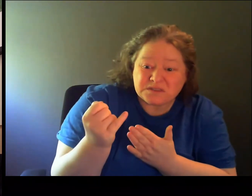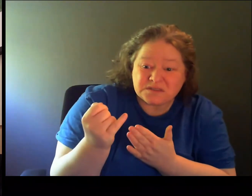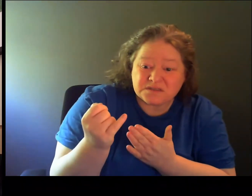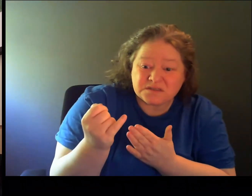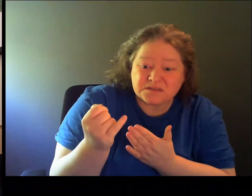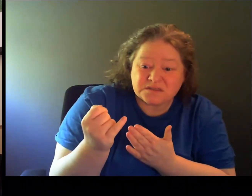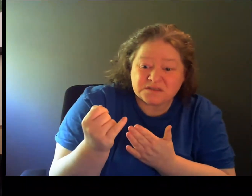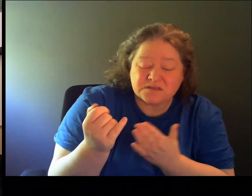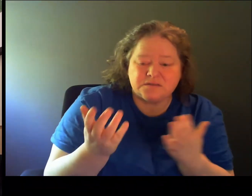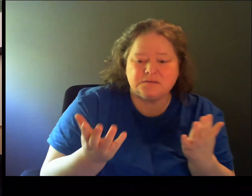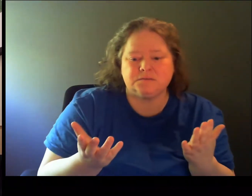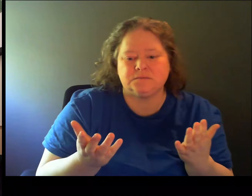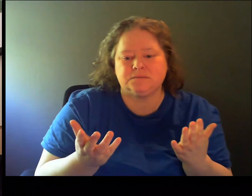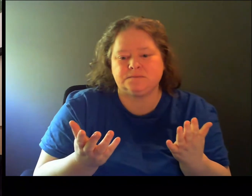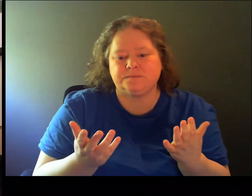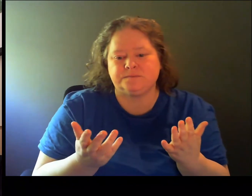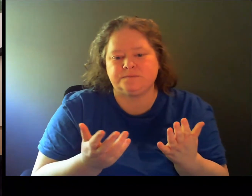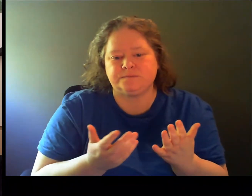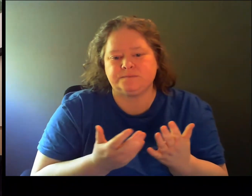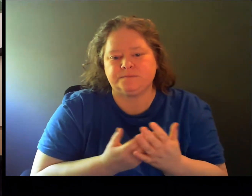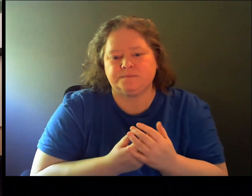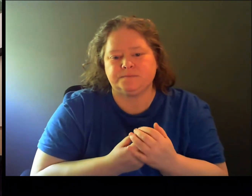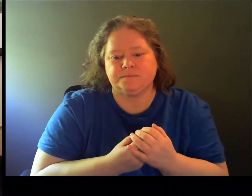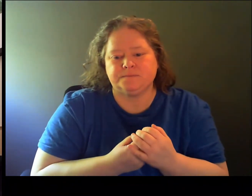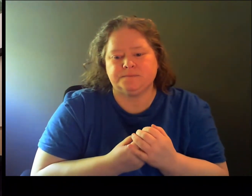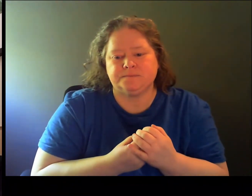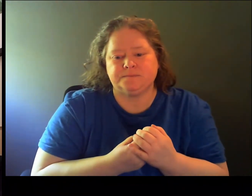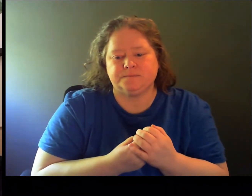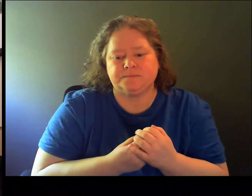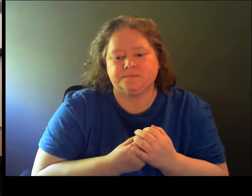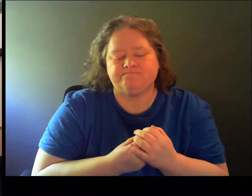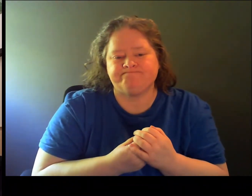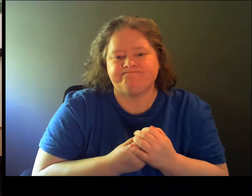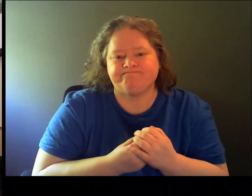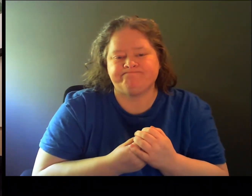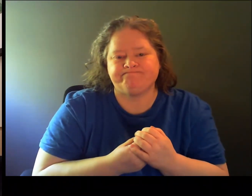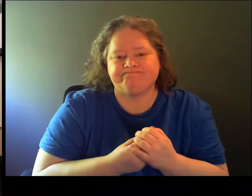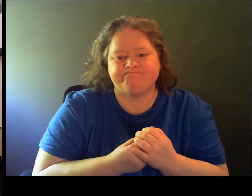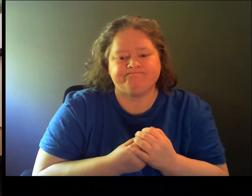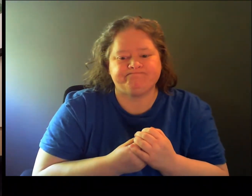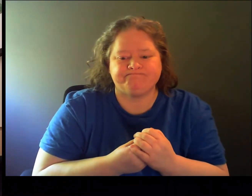I feel that if I did apply for the visas, and they were refused,